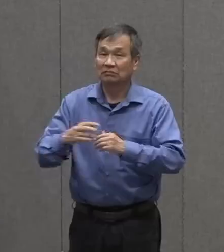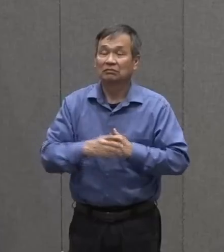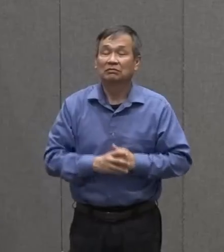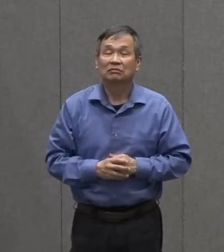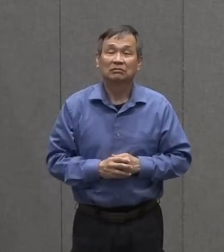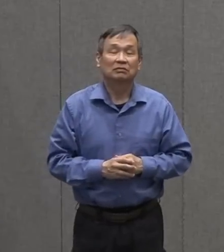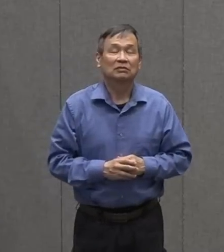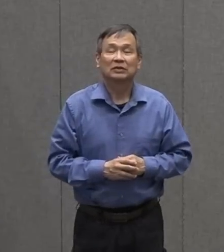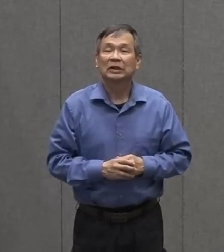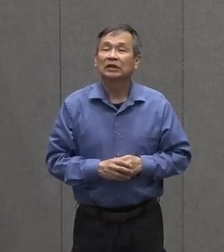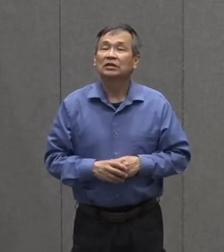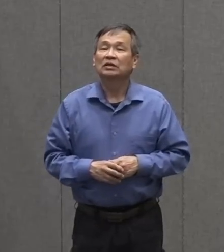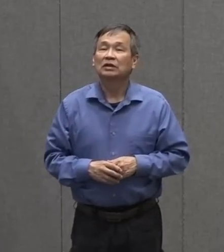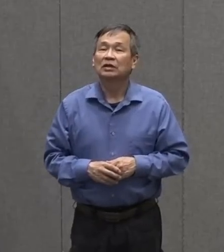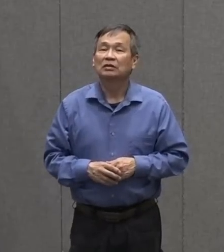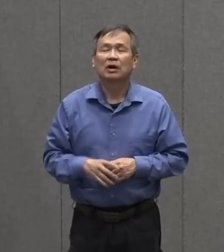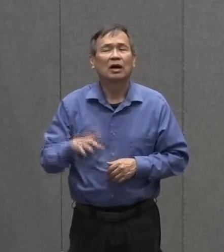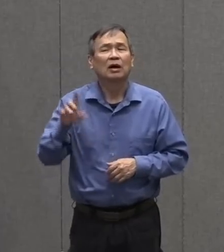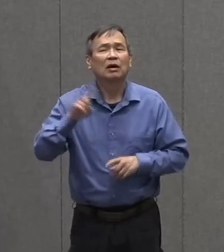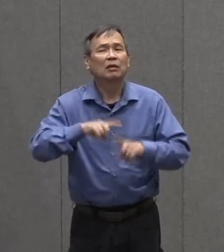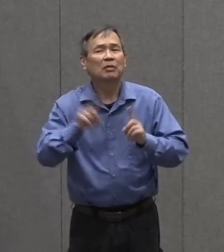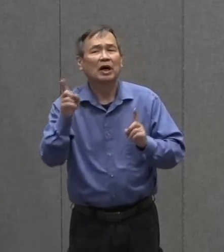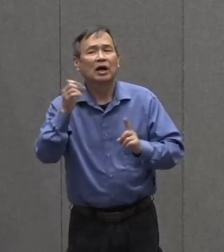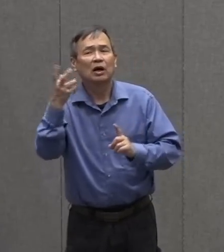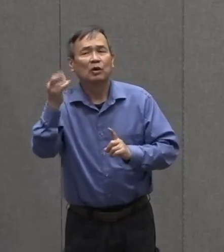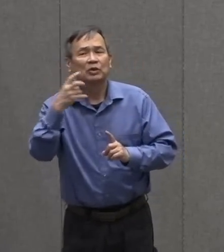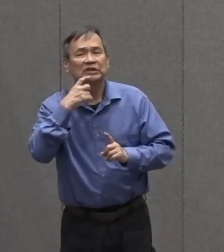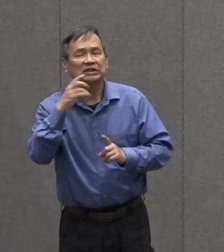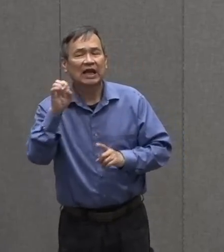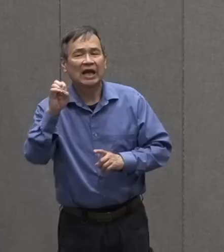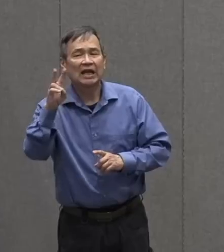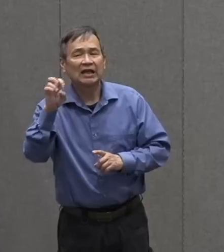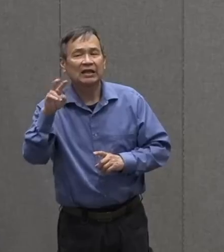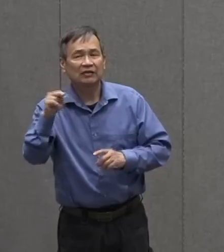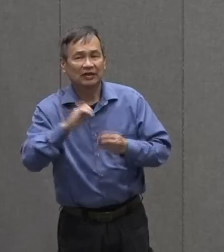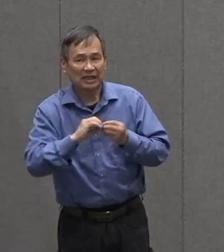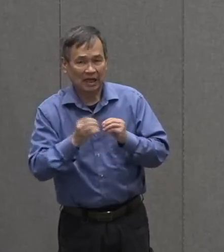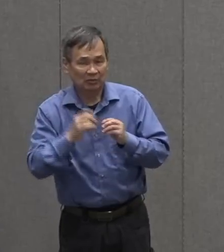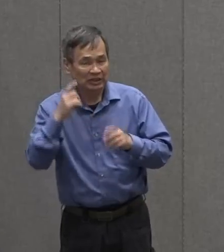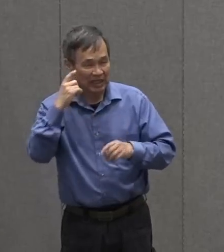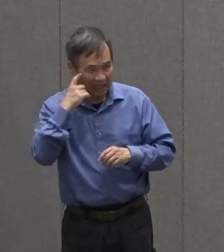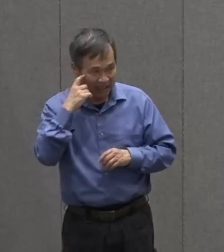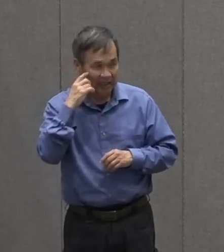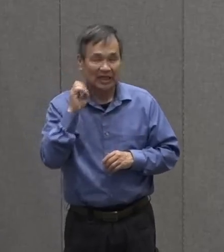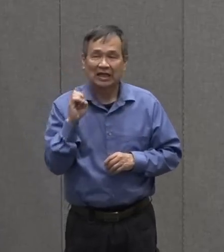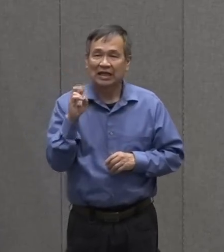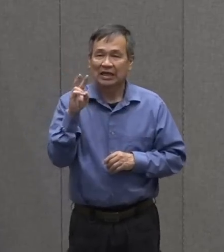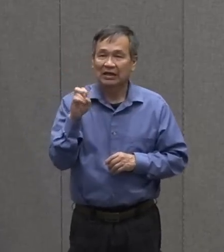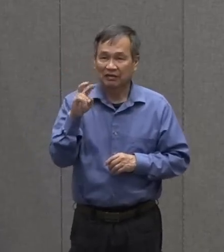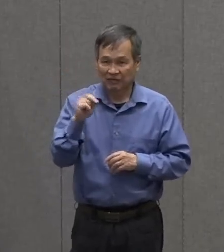So, what about when you are saying the even numbers? Cause I'm thinking the even numbers have something to do with that too.